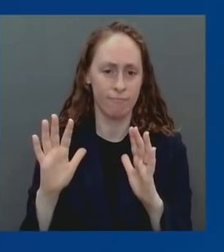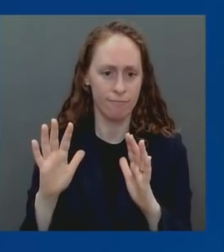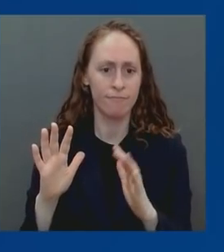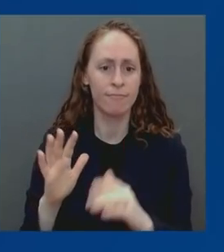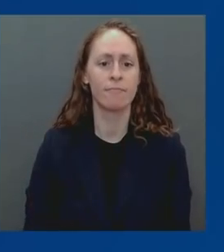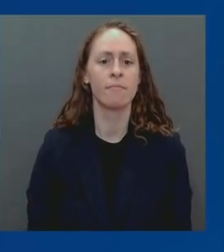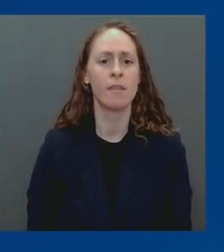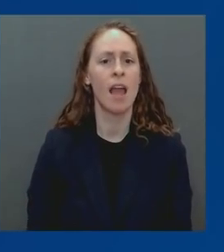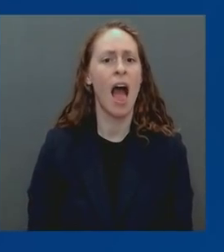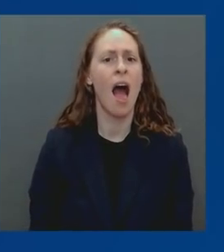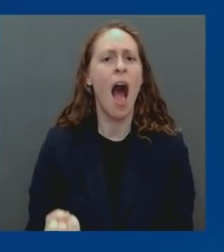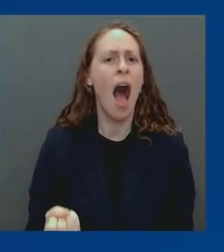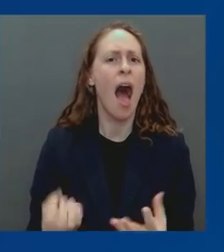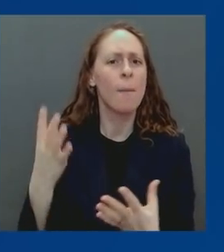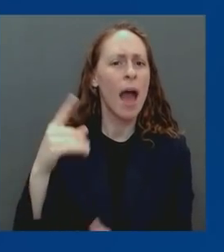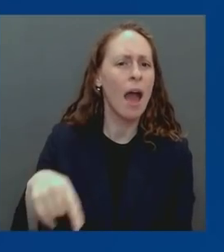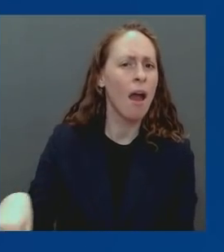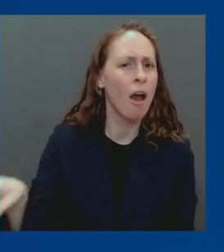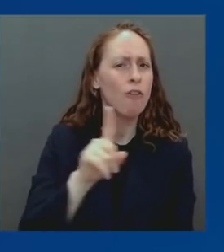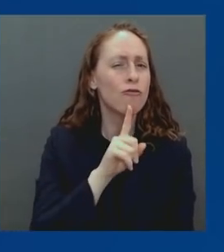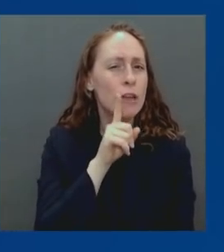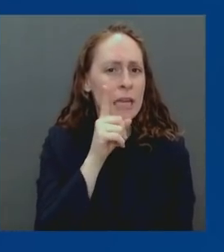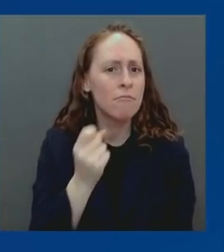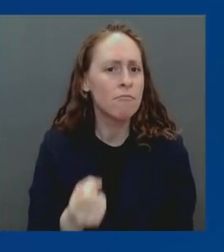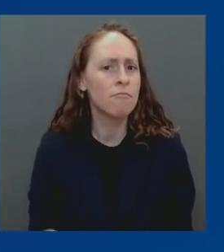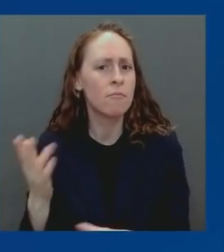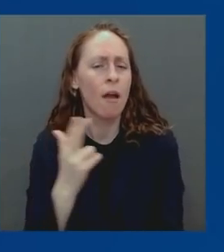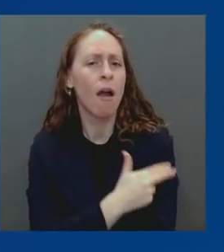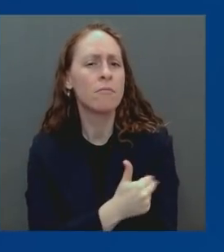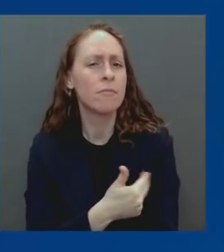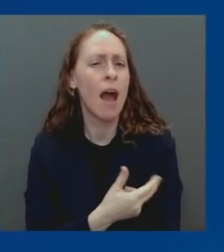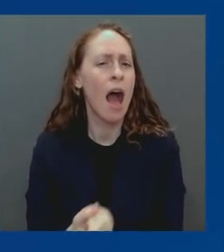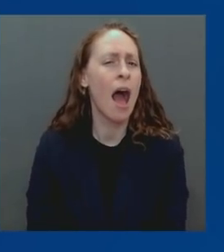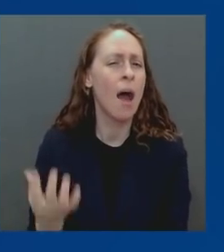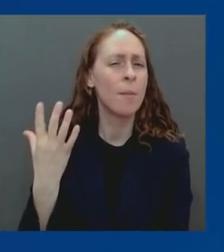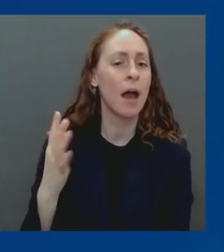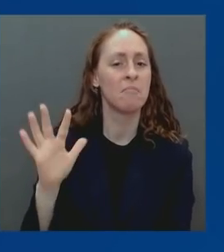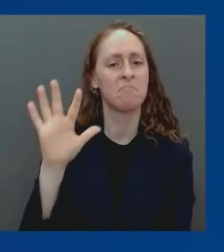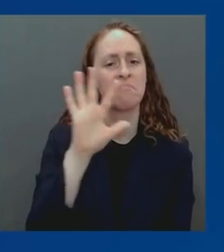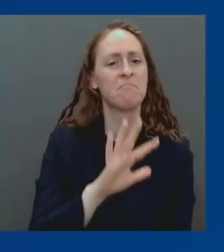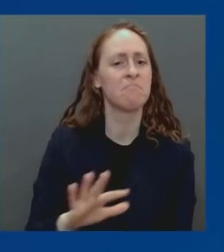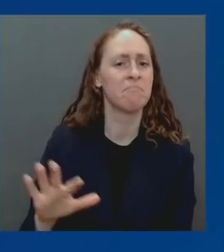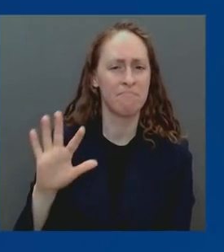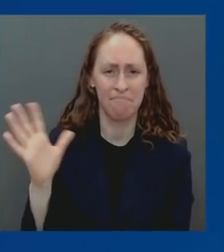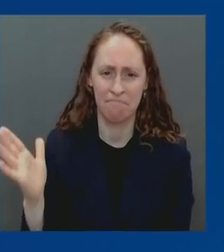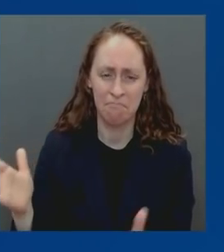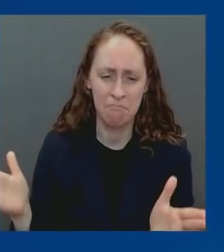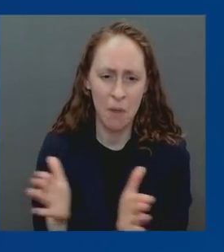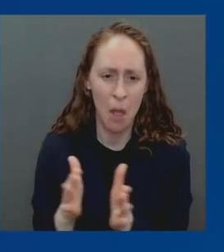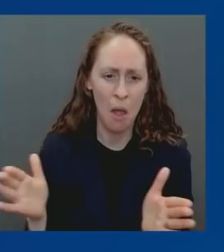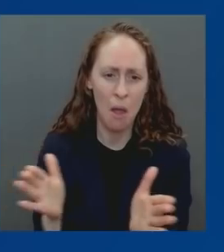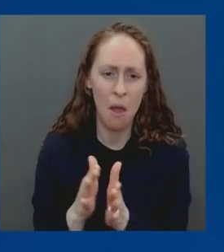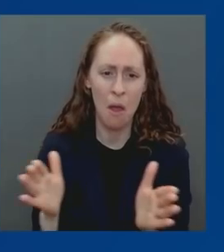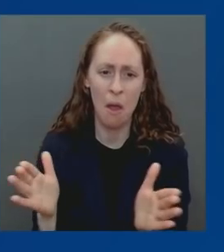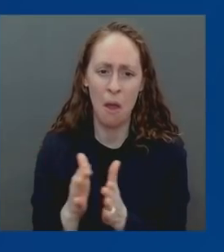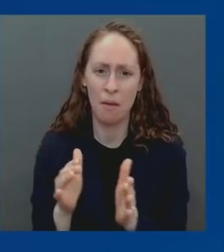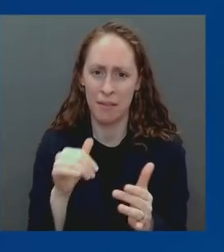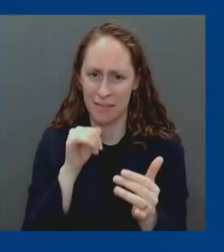These same trends are seen across all age groups. These data show us that the percent of people who are currently hospitalized